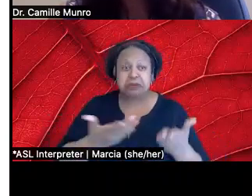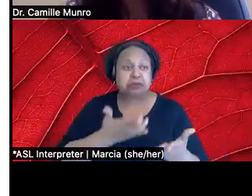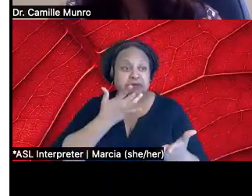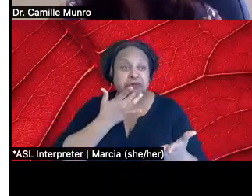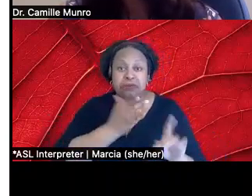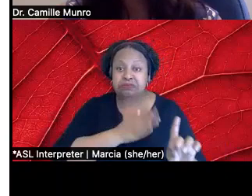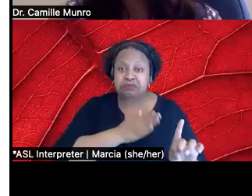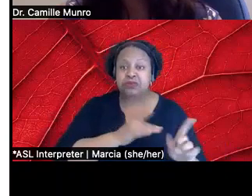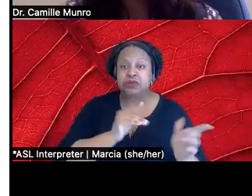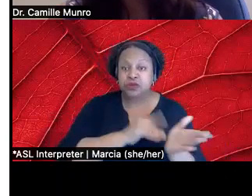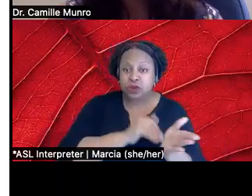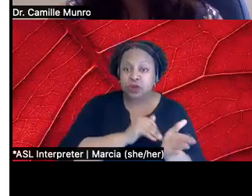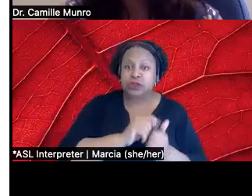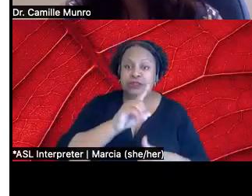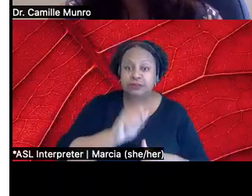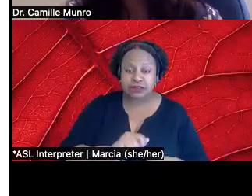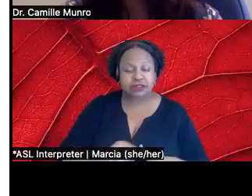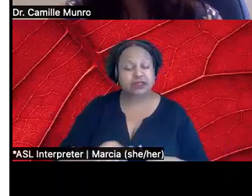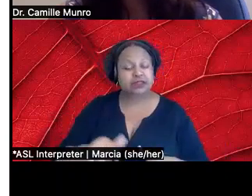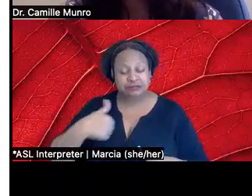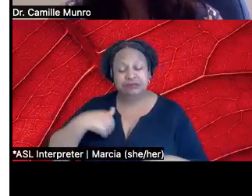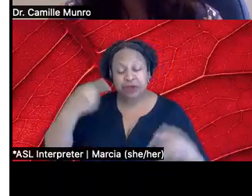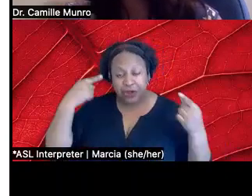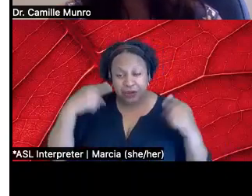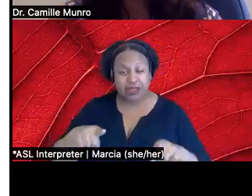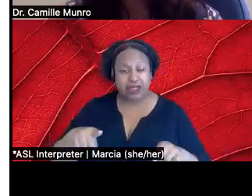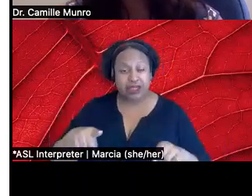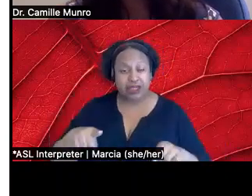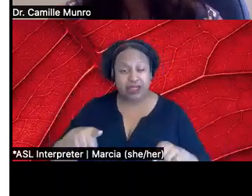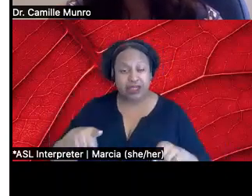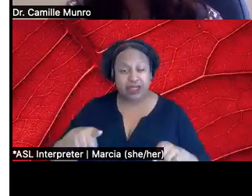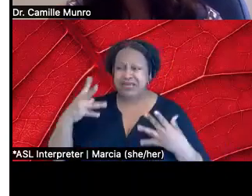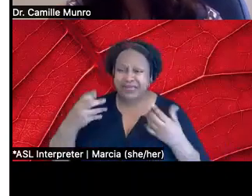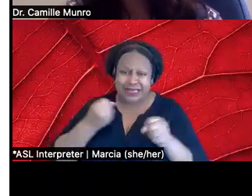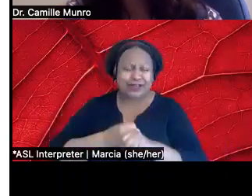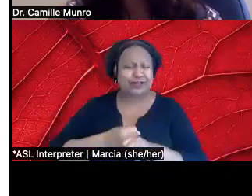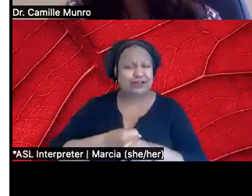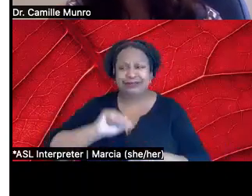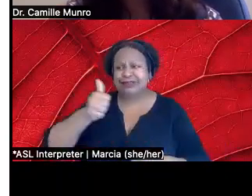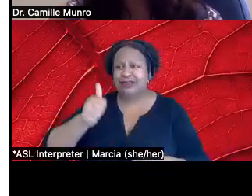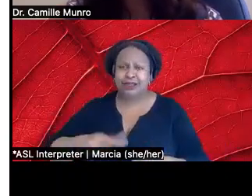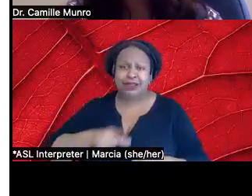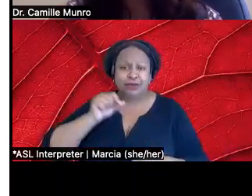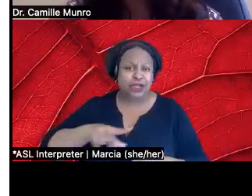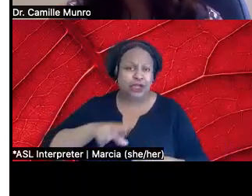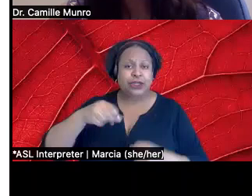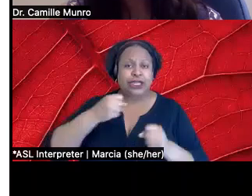And again, to give an example of, for women in medicine,